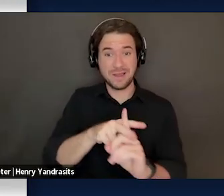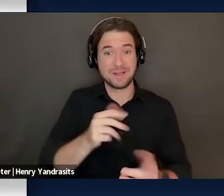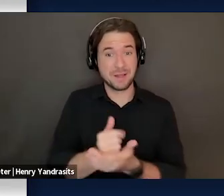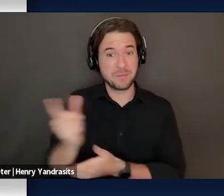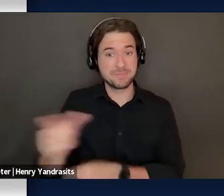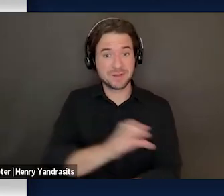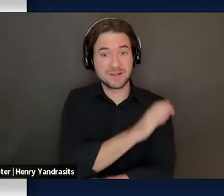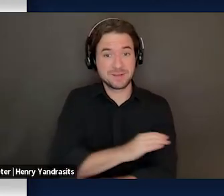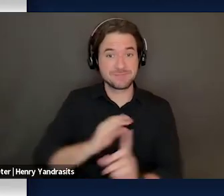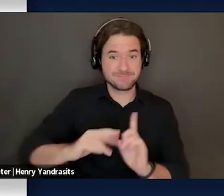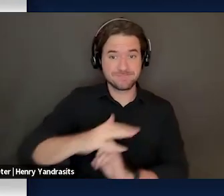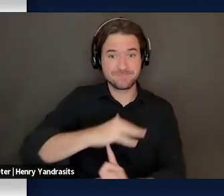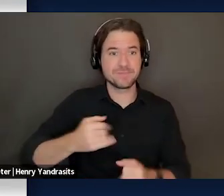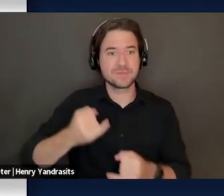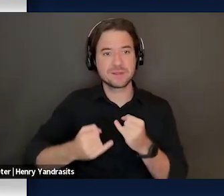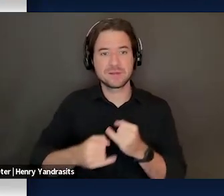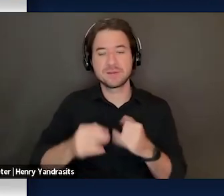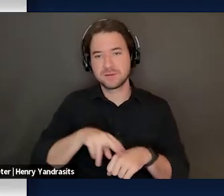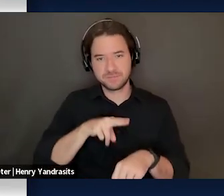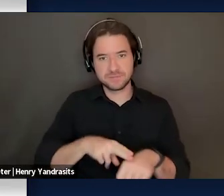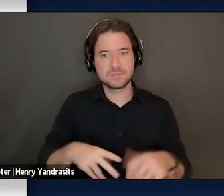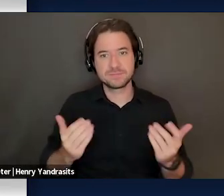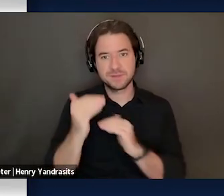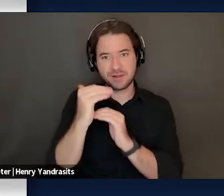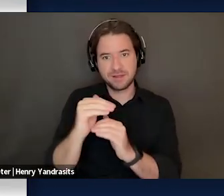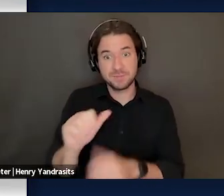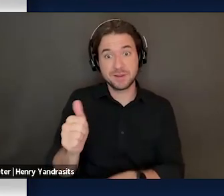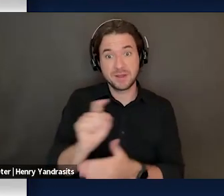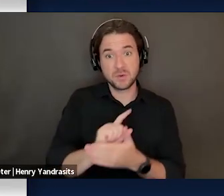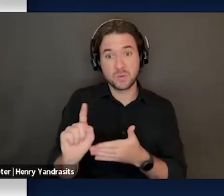And then lastly, um, of course, with the very limited 10-week window.